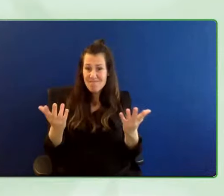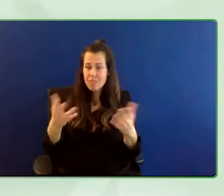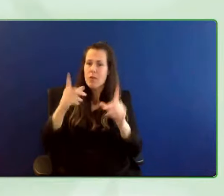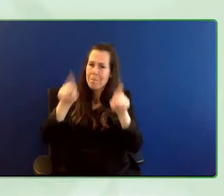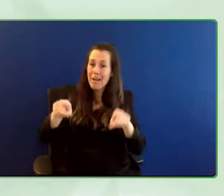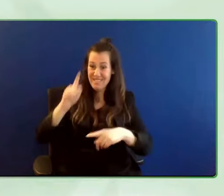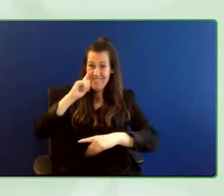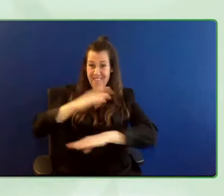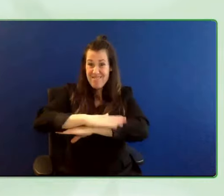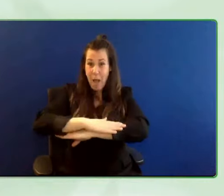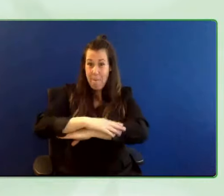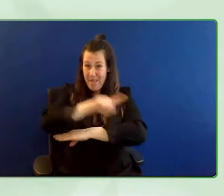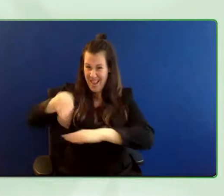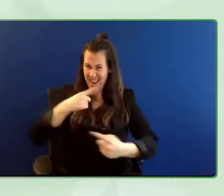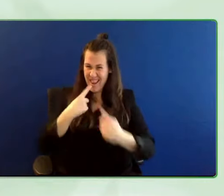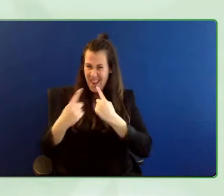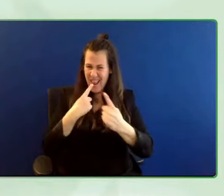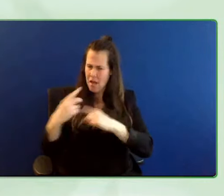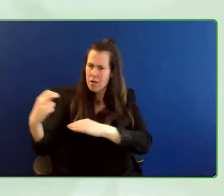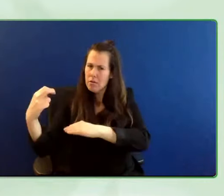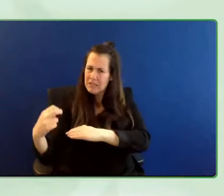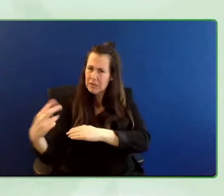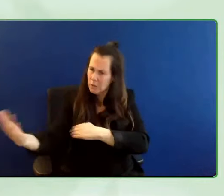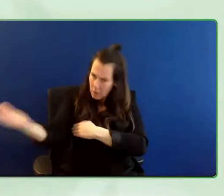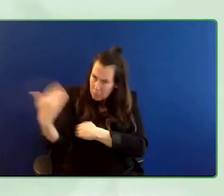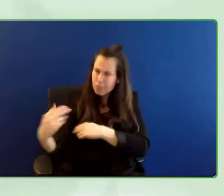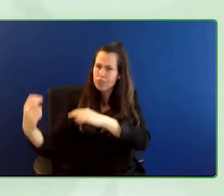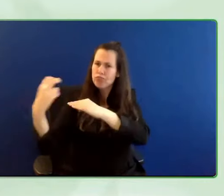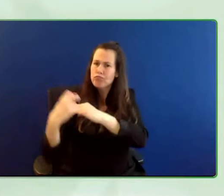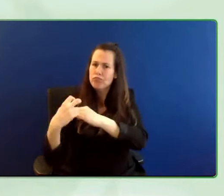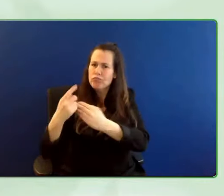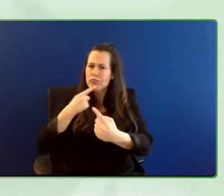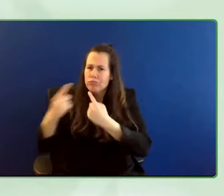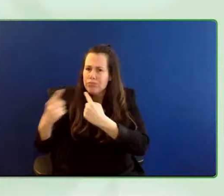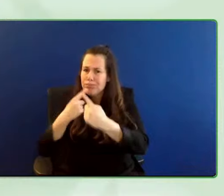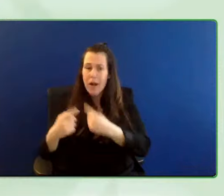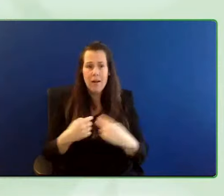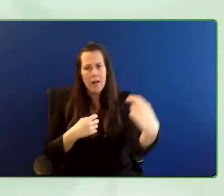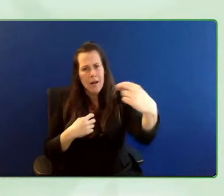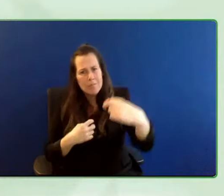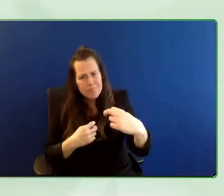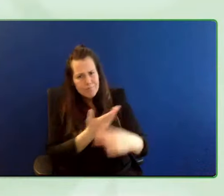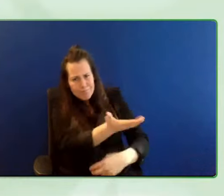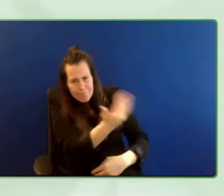And I think it is really important that we all, you know, created opportunities for more